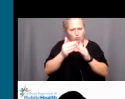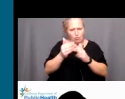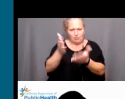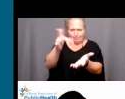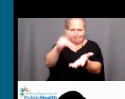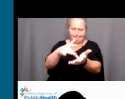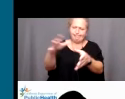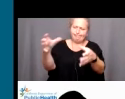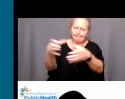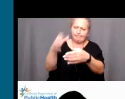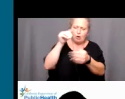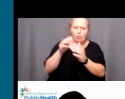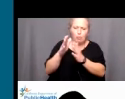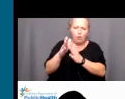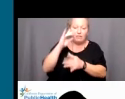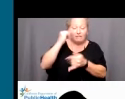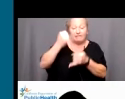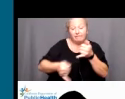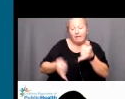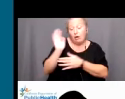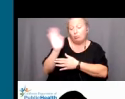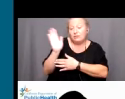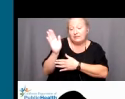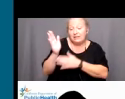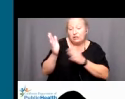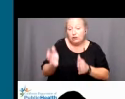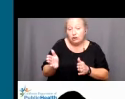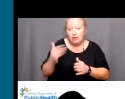So for our final presenter we would have Sloane Viola,